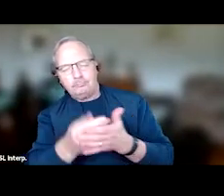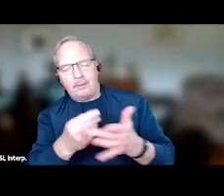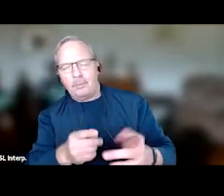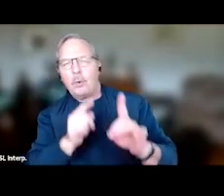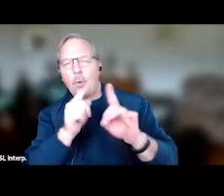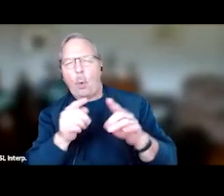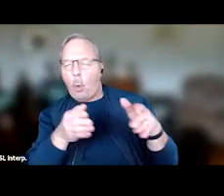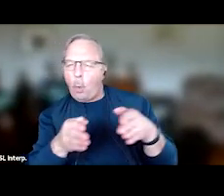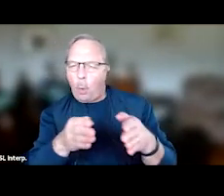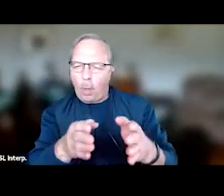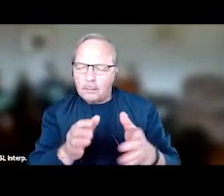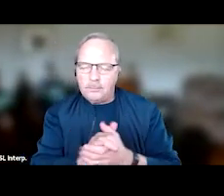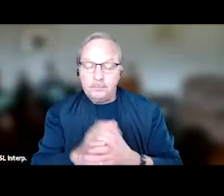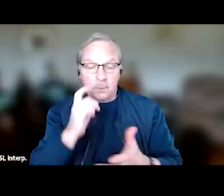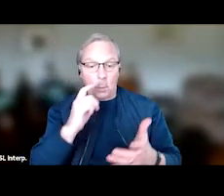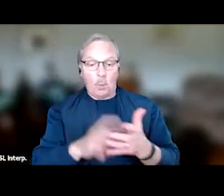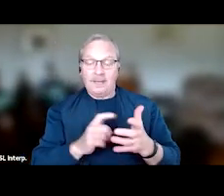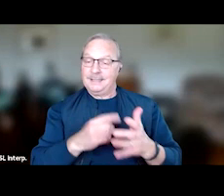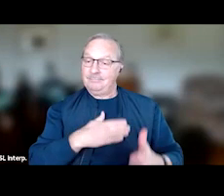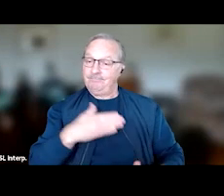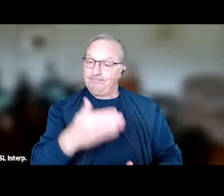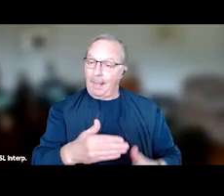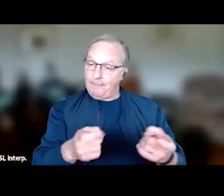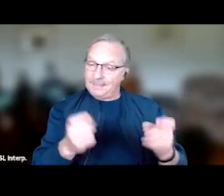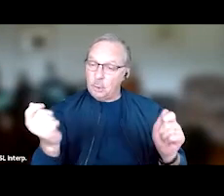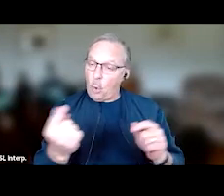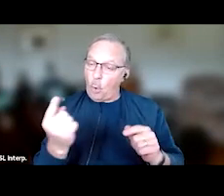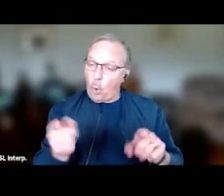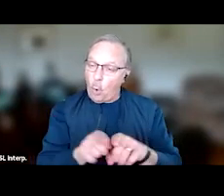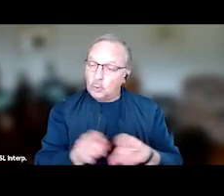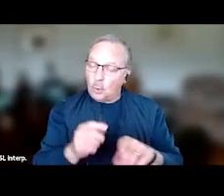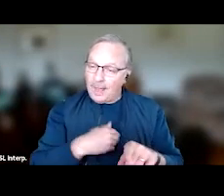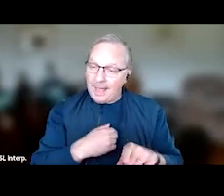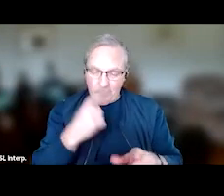The recognition and acknowledgement. You must also have that, the recognition and acknowledgement